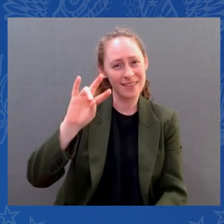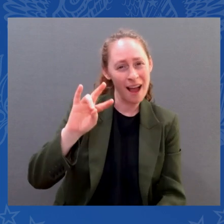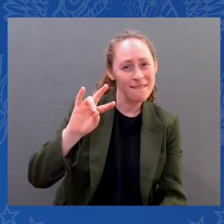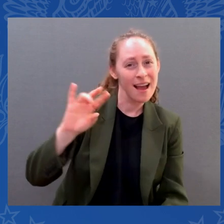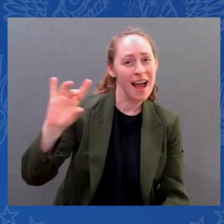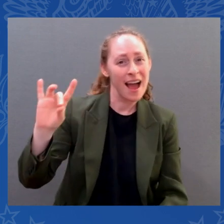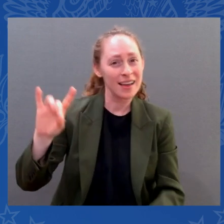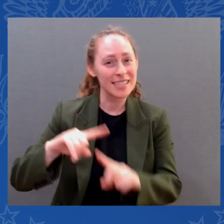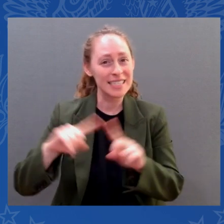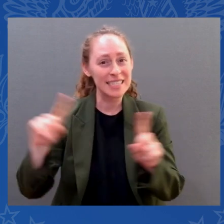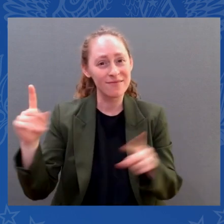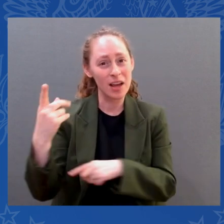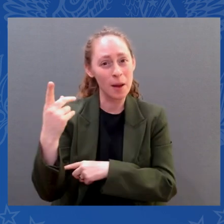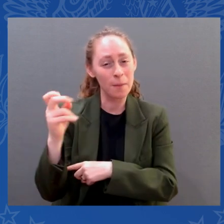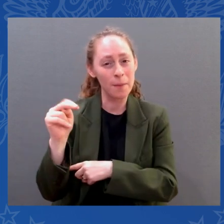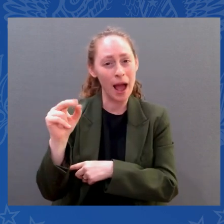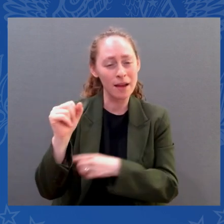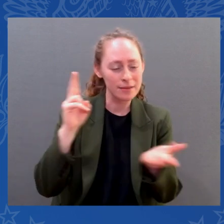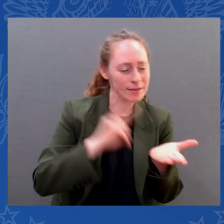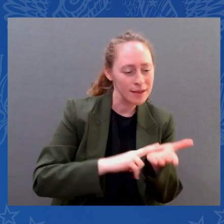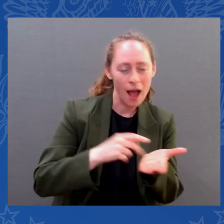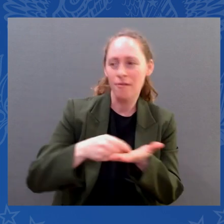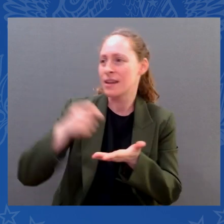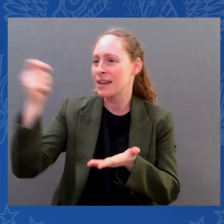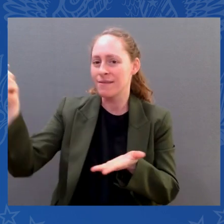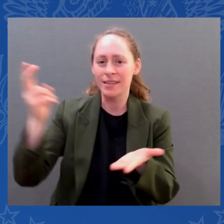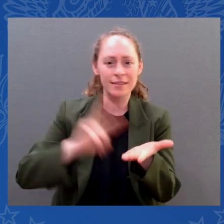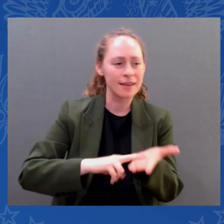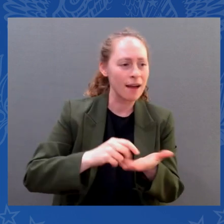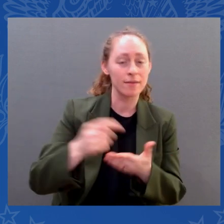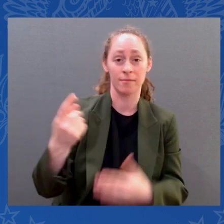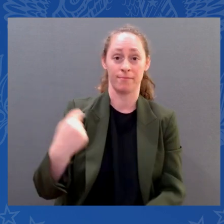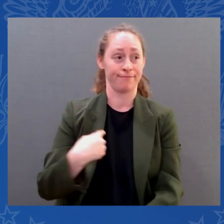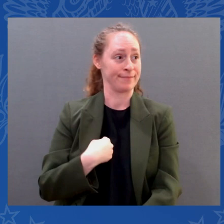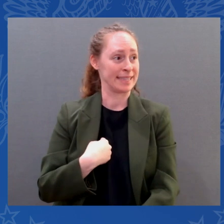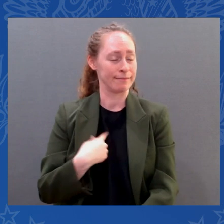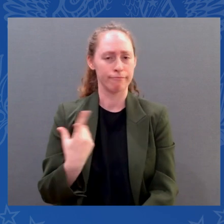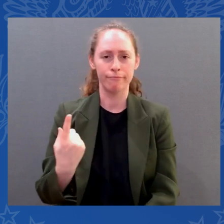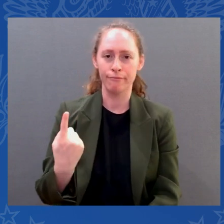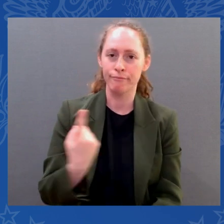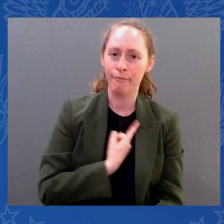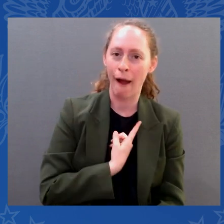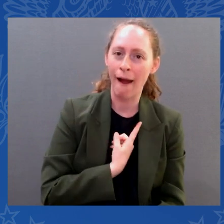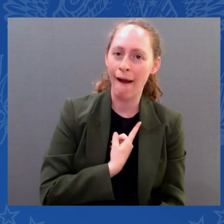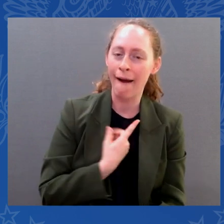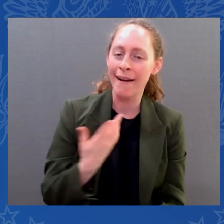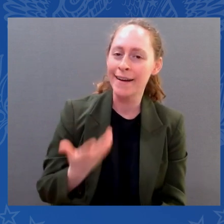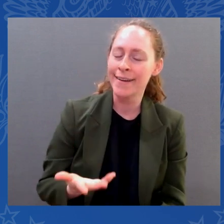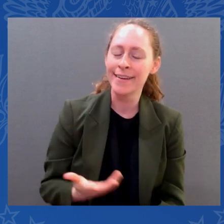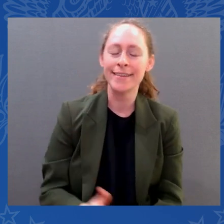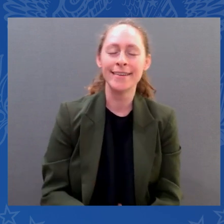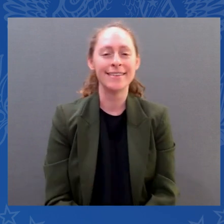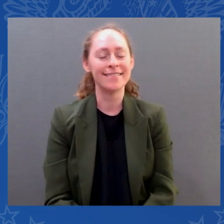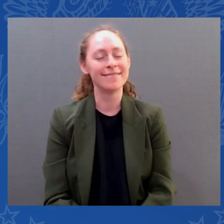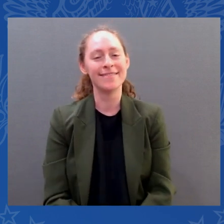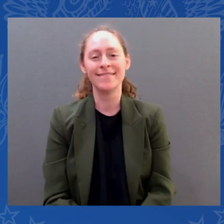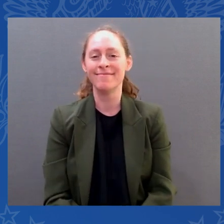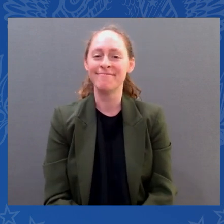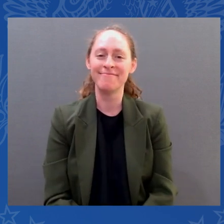The President: I'm going to give this pen to Grace,